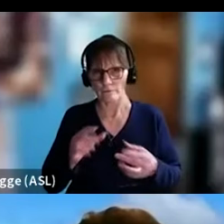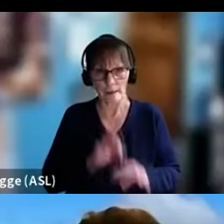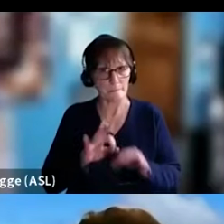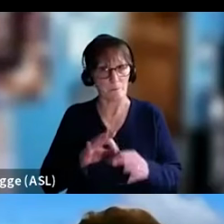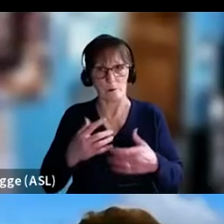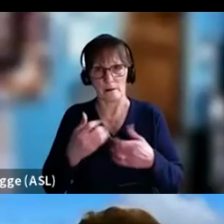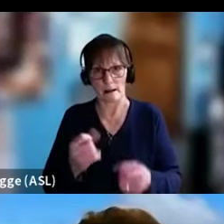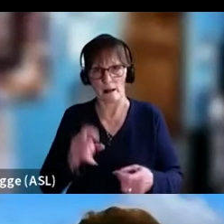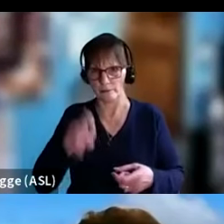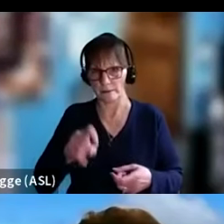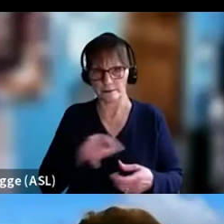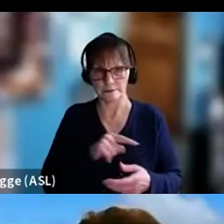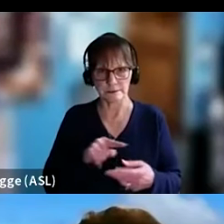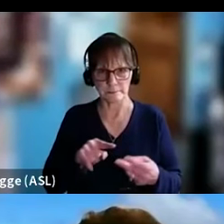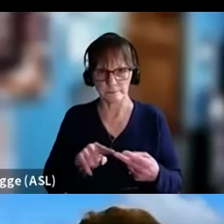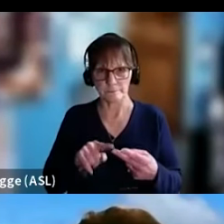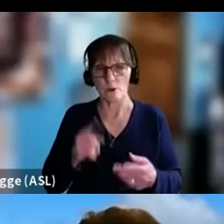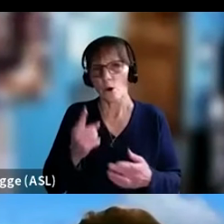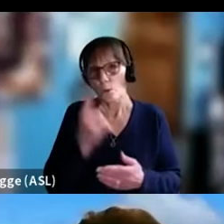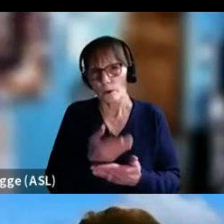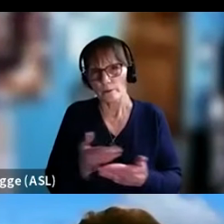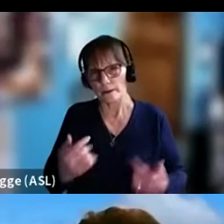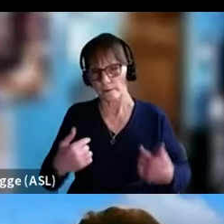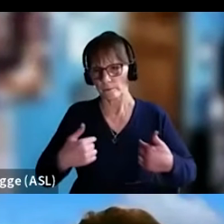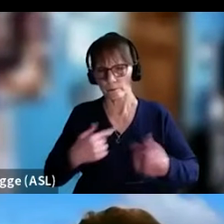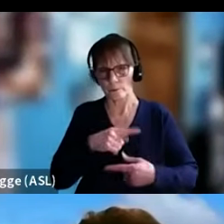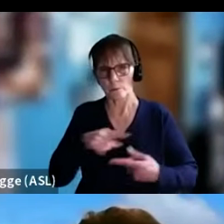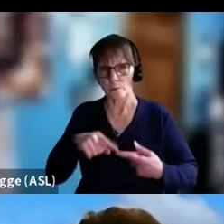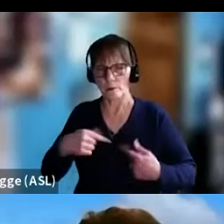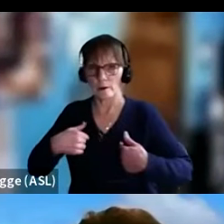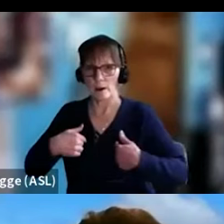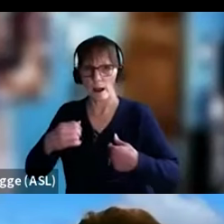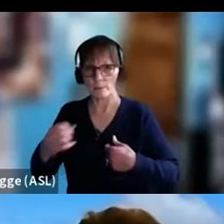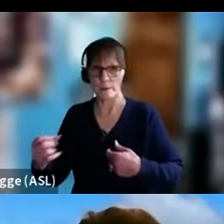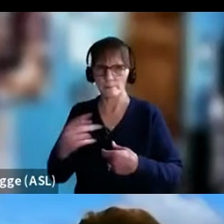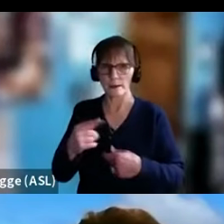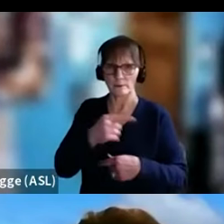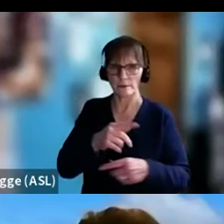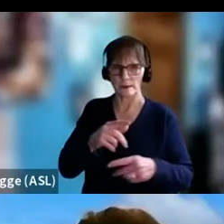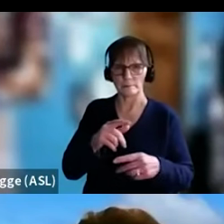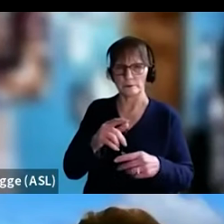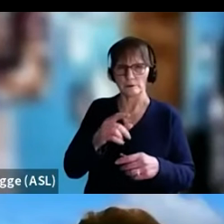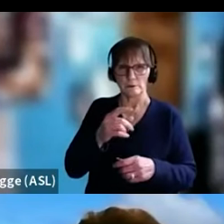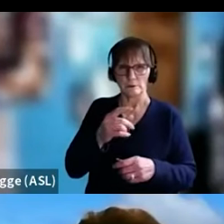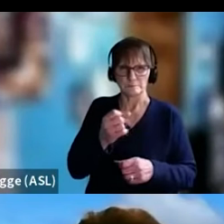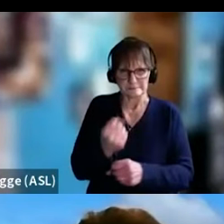If one thing that even when I was back with them a little bit over a year ago,